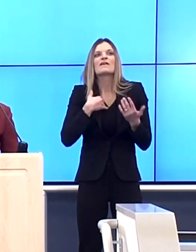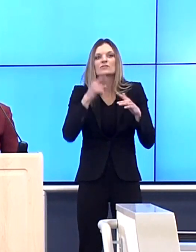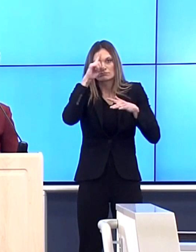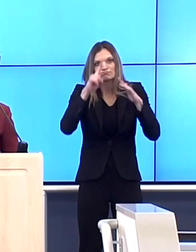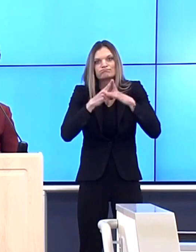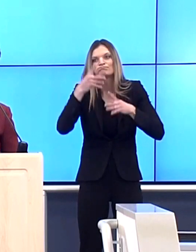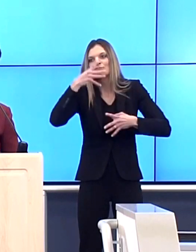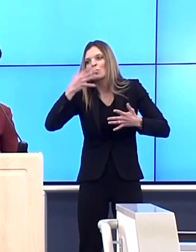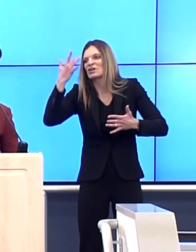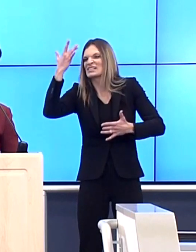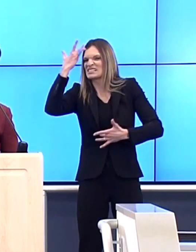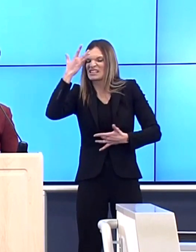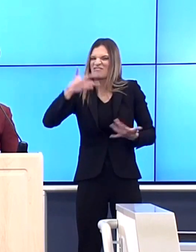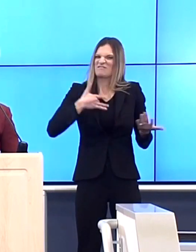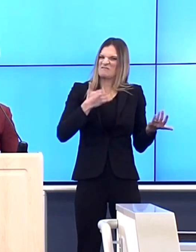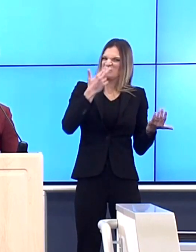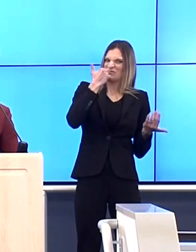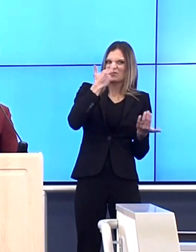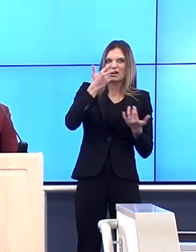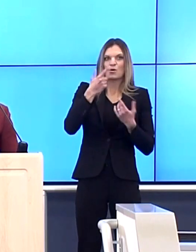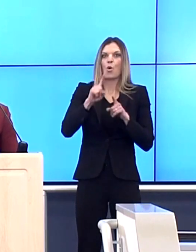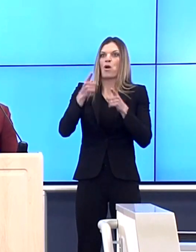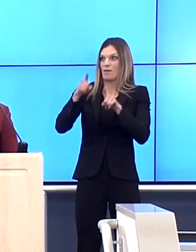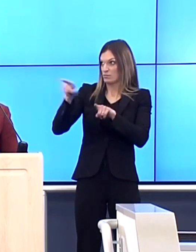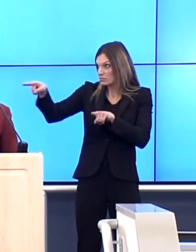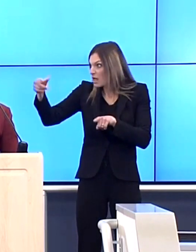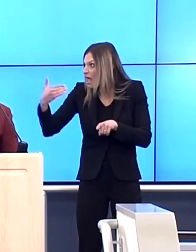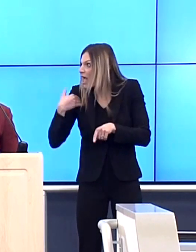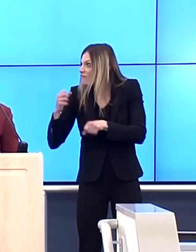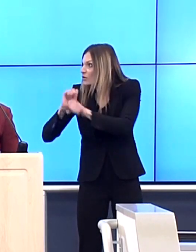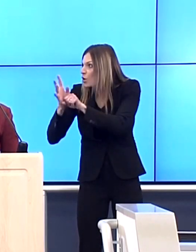IF YOU THINK YOU NEED A TEST, PLEASE GET A TEST. PLEASE GET A TEST. THAT INCLUDES IF YOU HAVE THAT INCLUDES IF YOU HAVE SYMPTOMS OR HAVE BEEN EXPOSED.